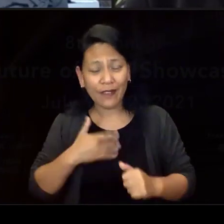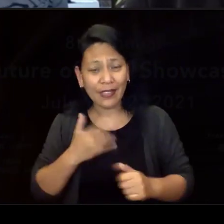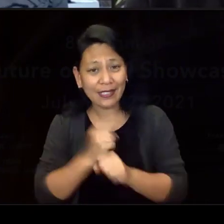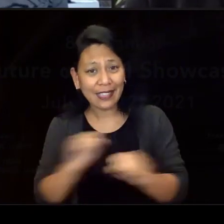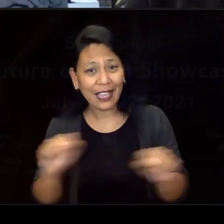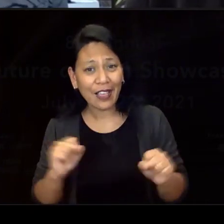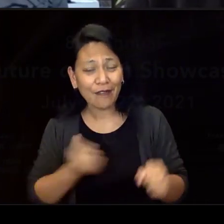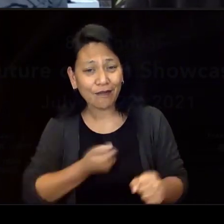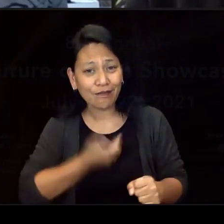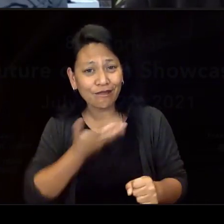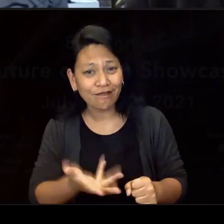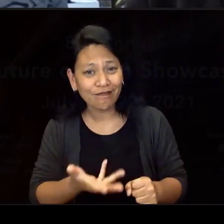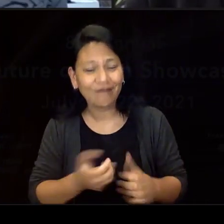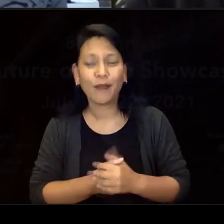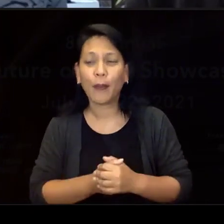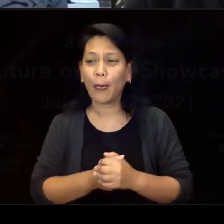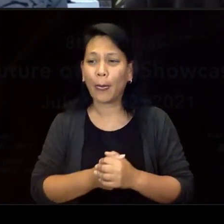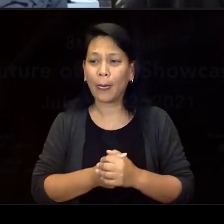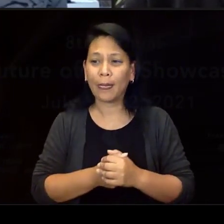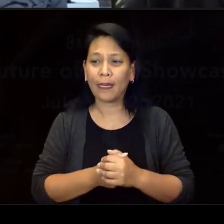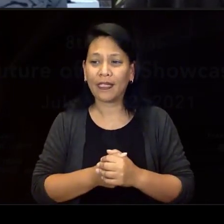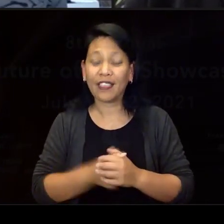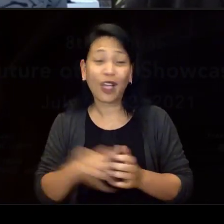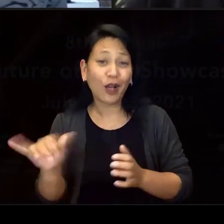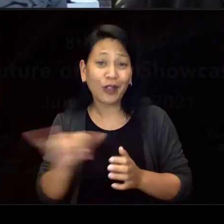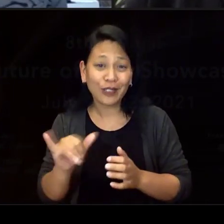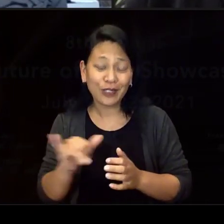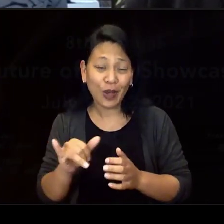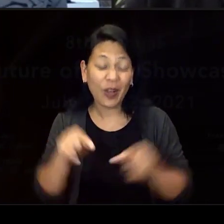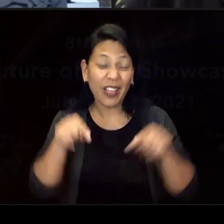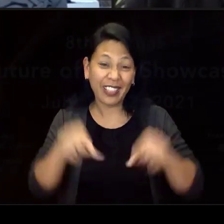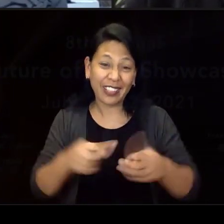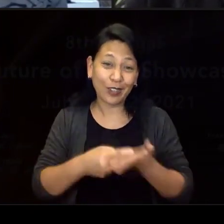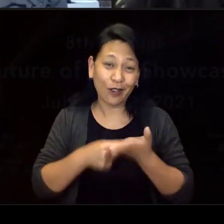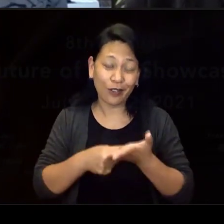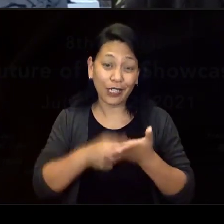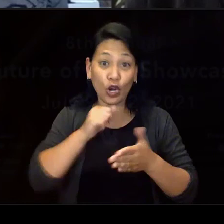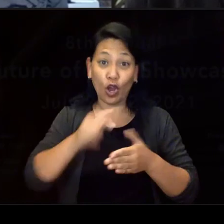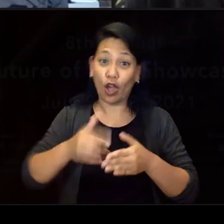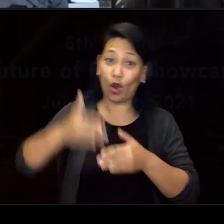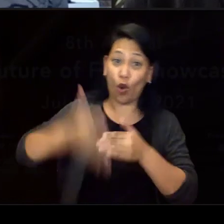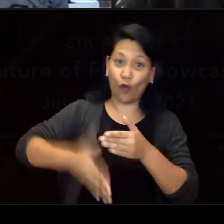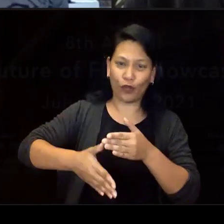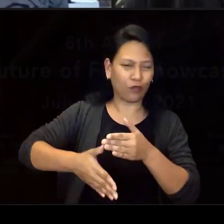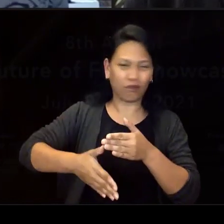And then also, you know, knowing that this conversation isn't over and that it can continue online.